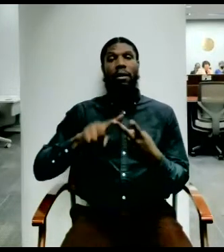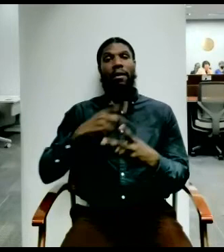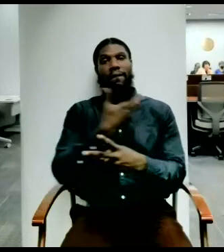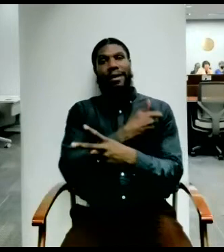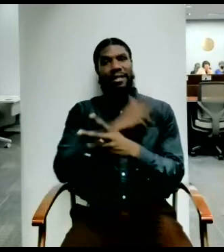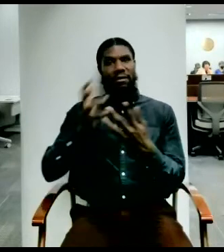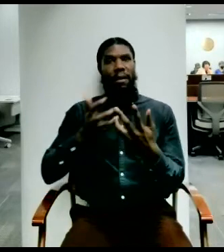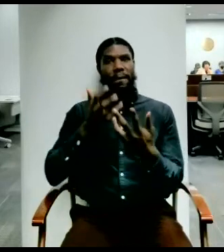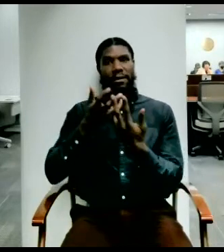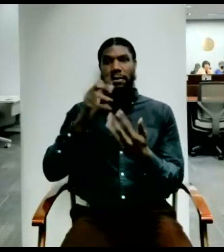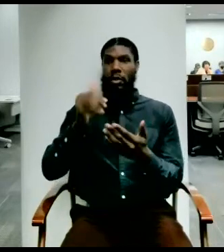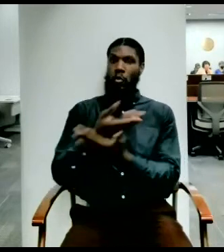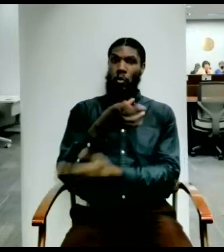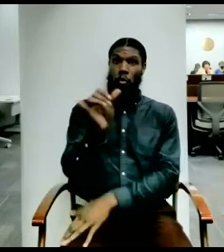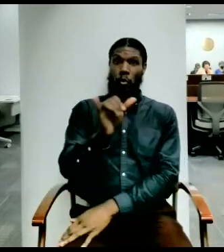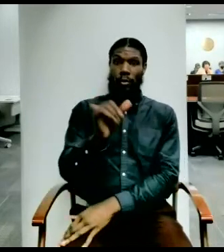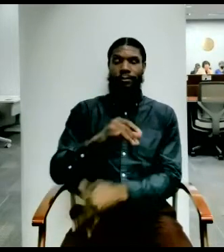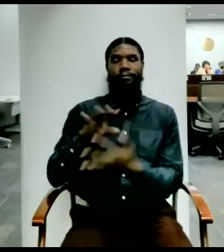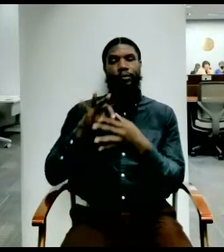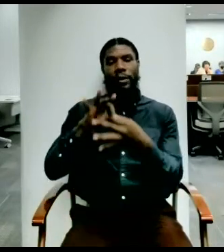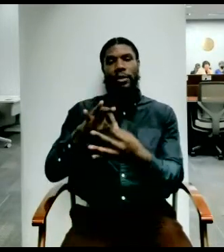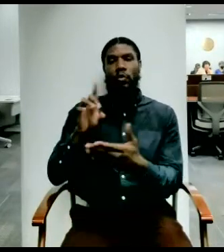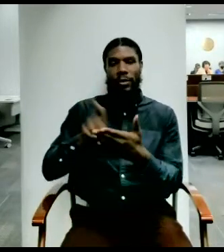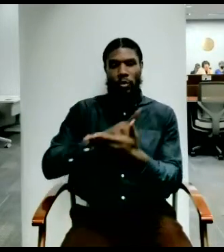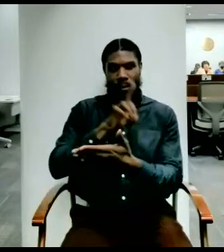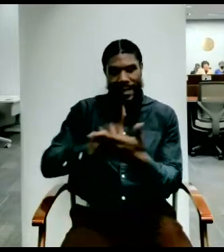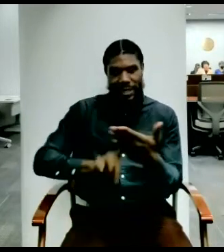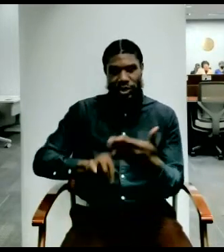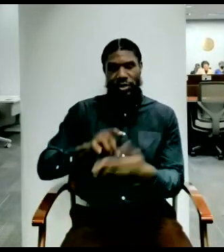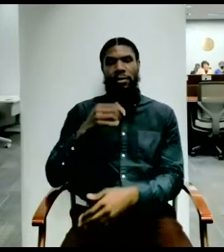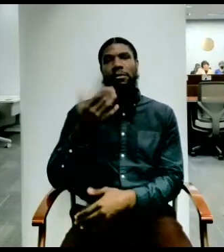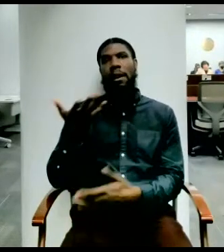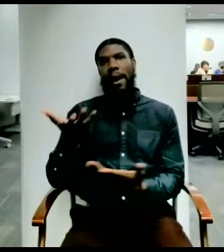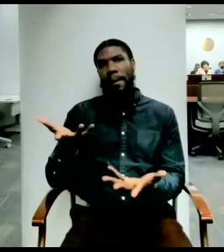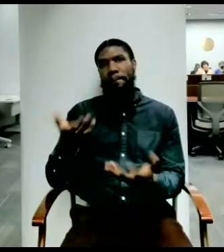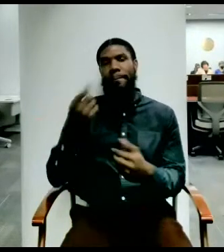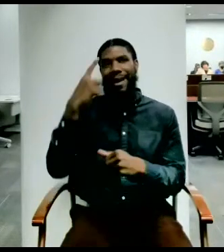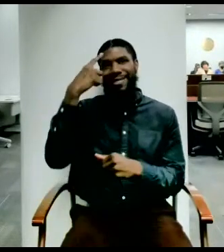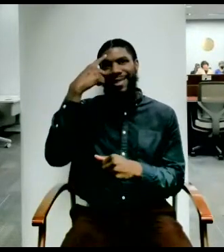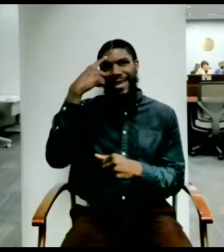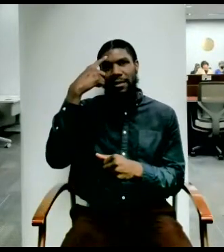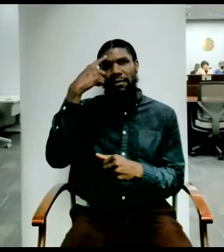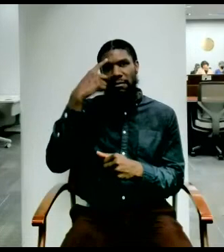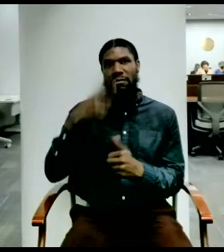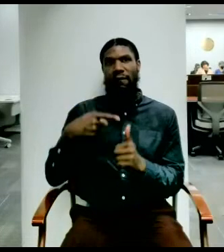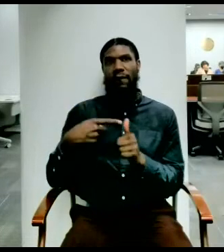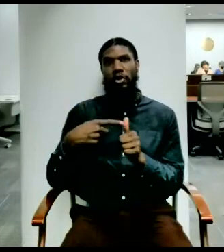In terms of um kind of discrimination um, you know, I think one kind of